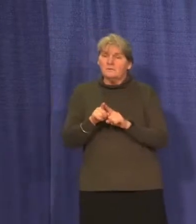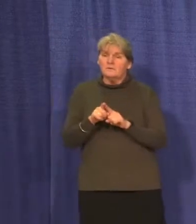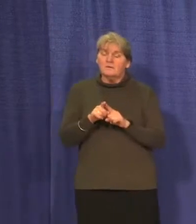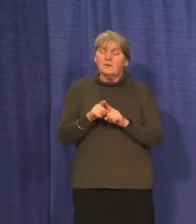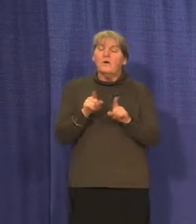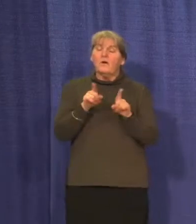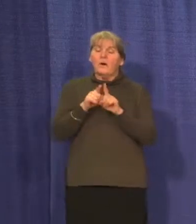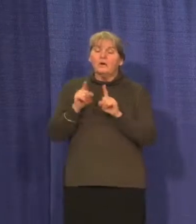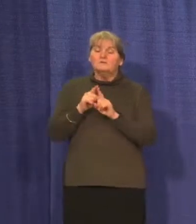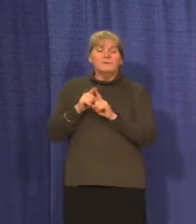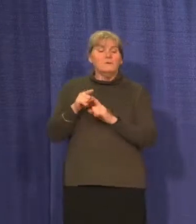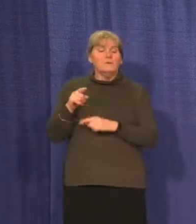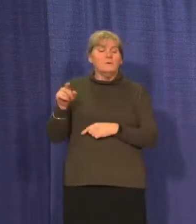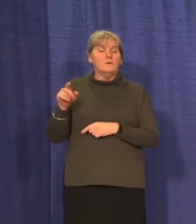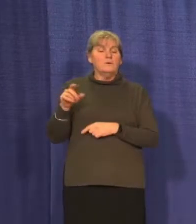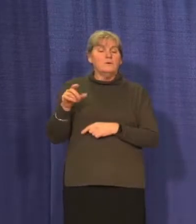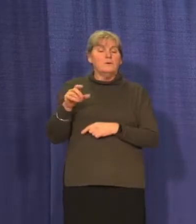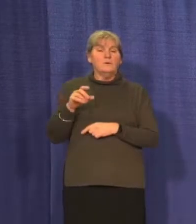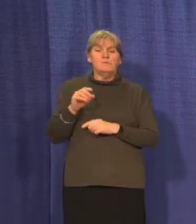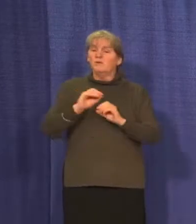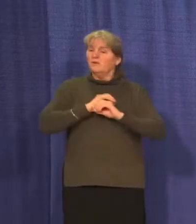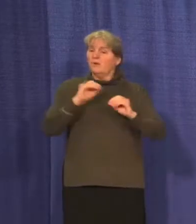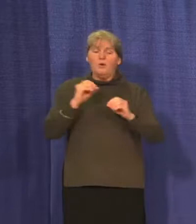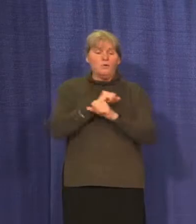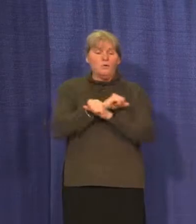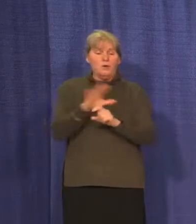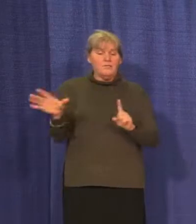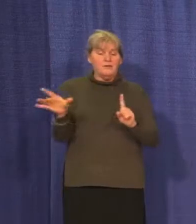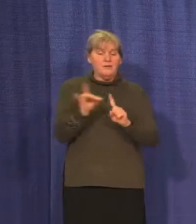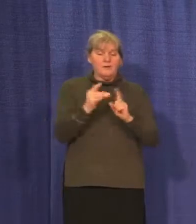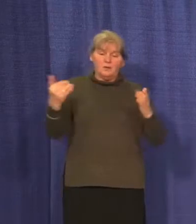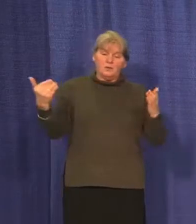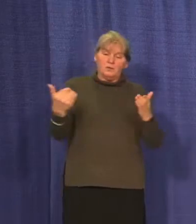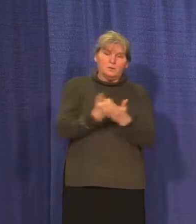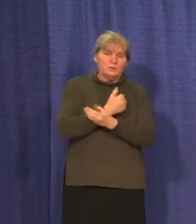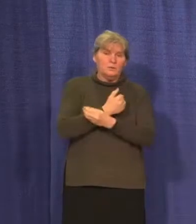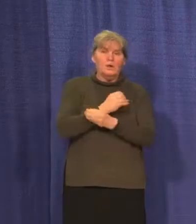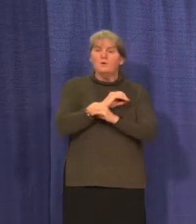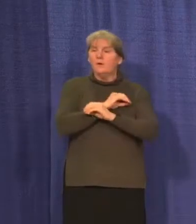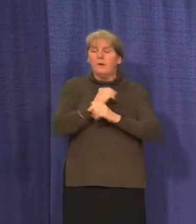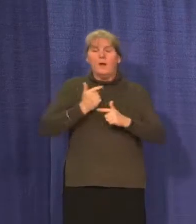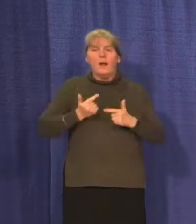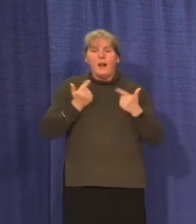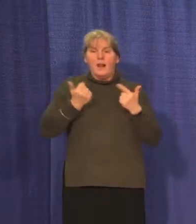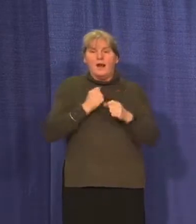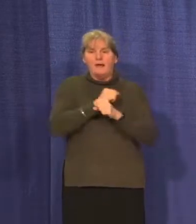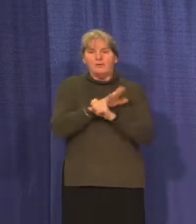And as the premier reported, no new cases in Yukon and no active cases.